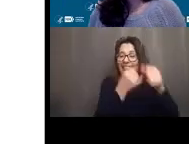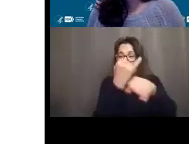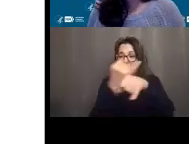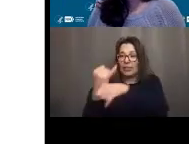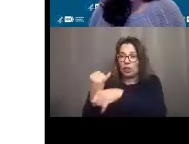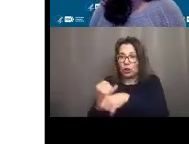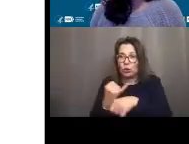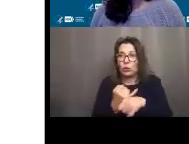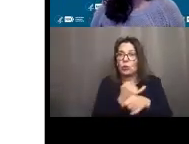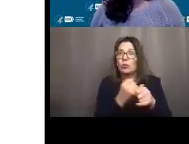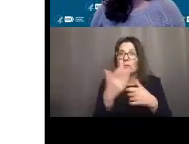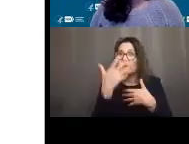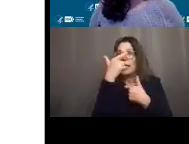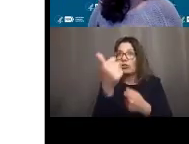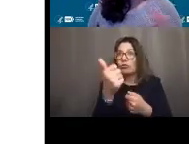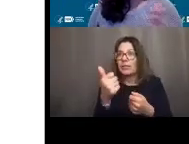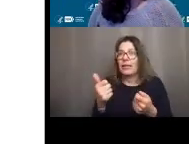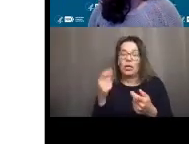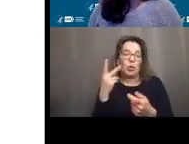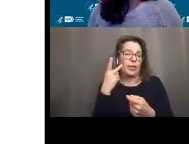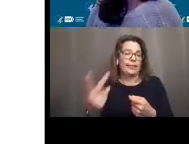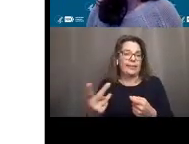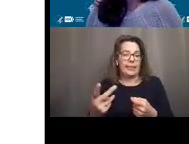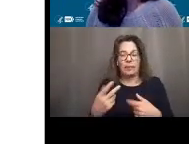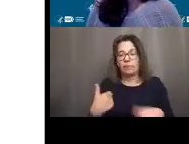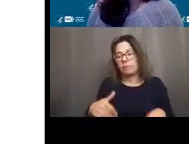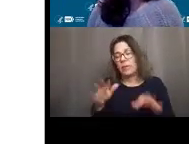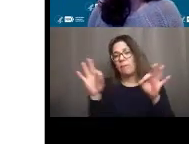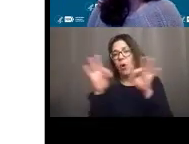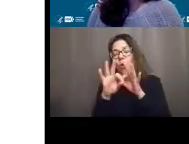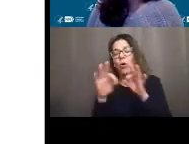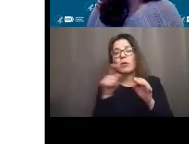We strongly encourage anyone to apply from any institution.